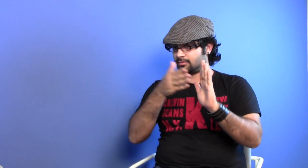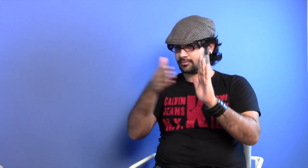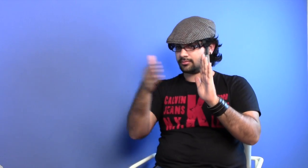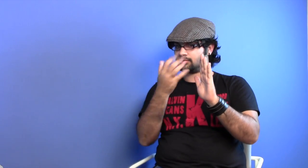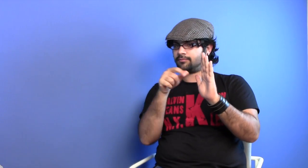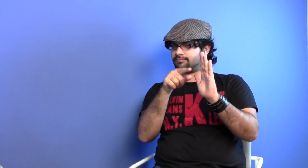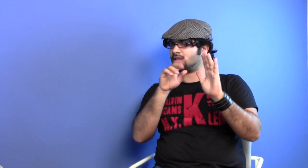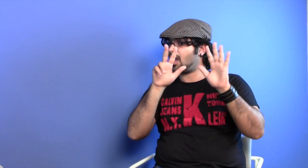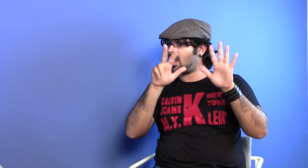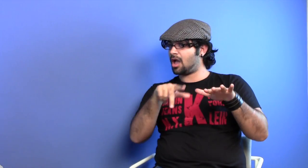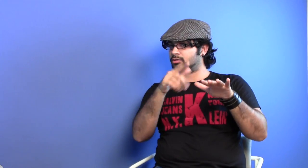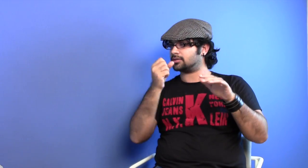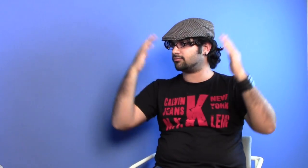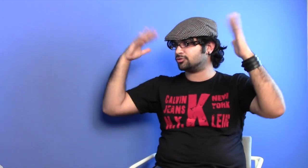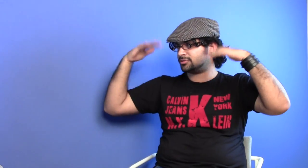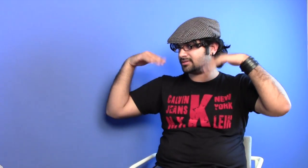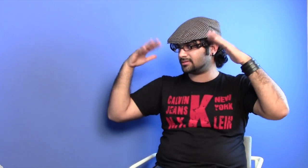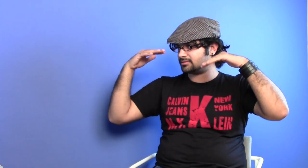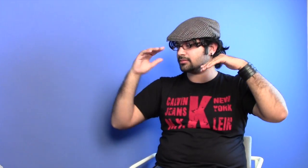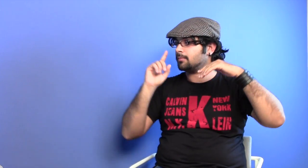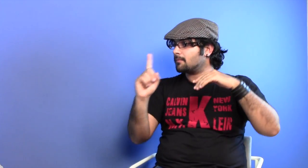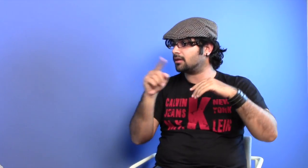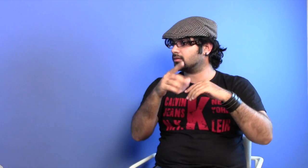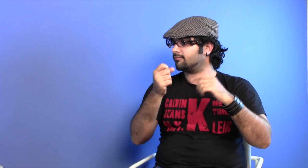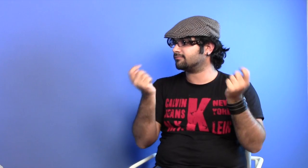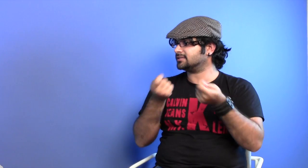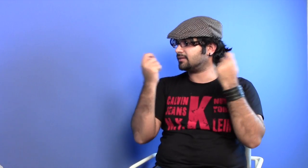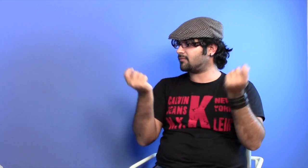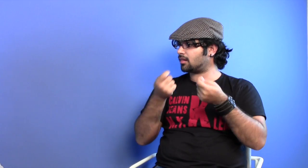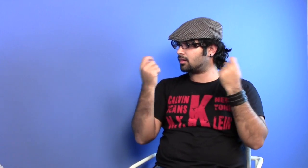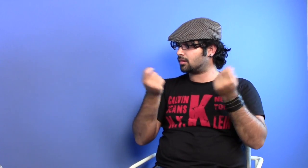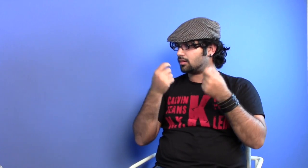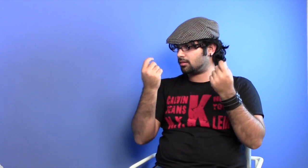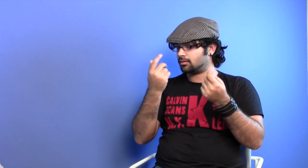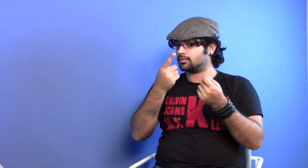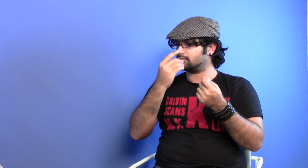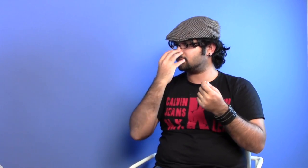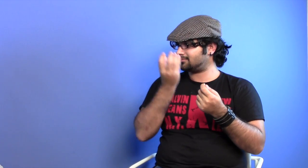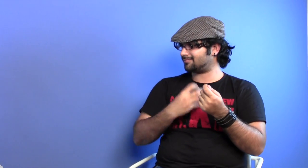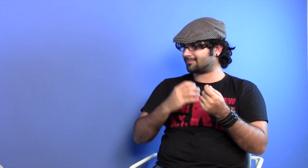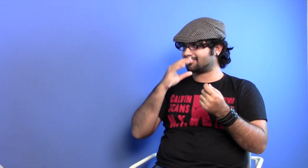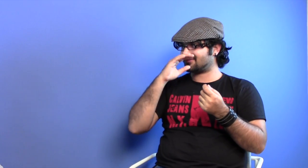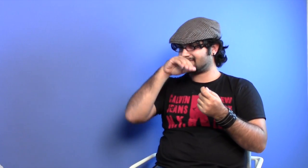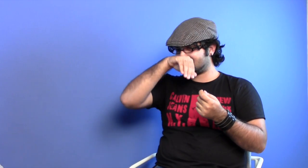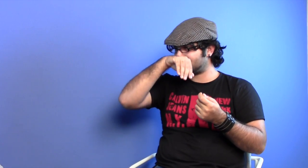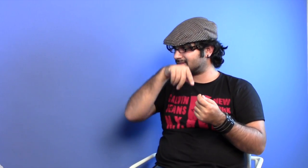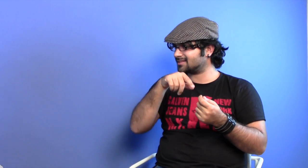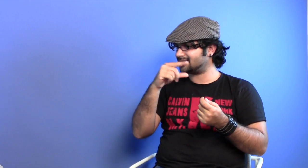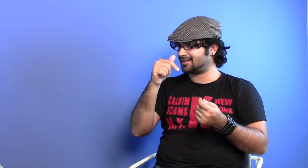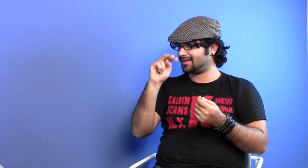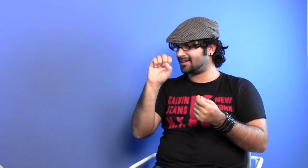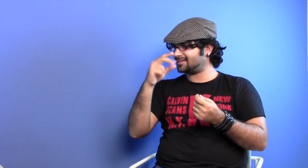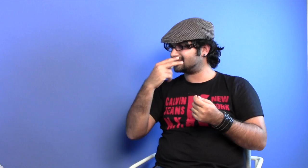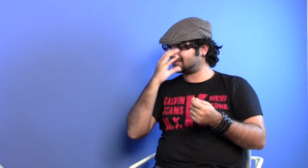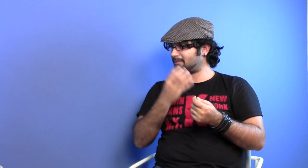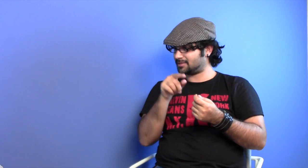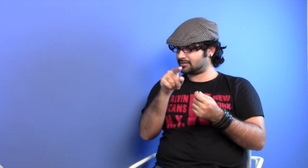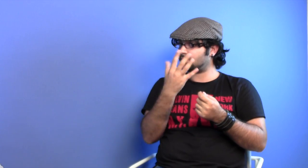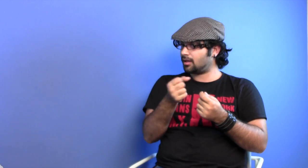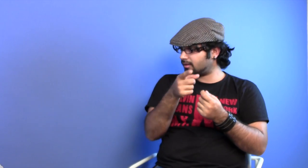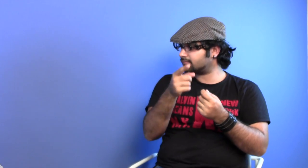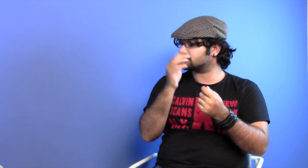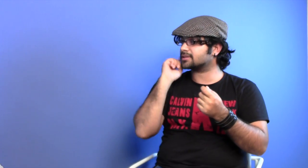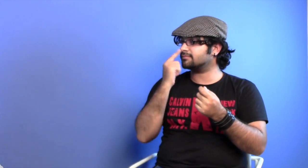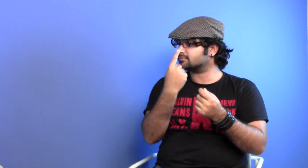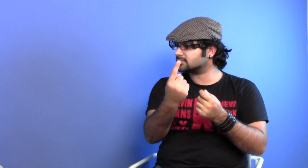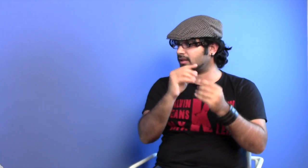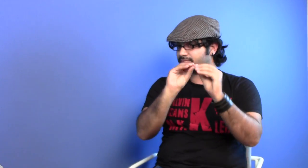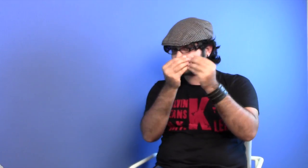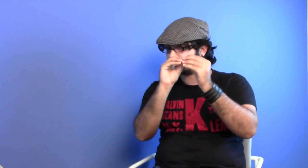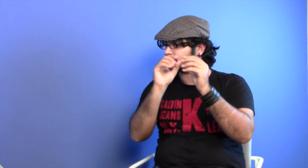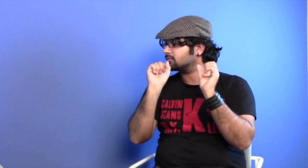This because in August there will be rain but there is a festival, Ganesh, where a Deaf person has created some